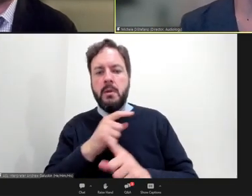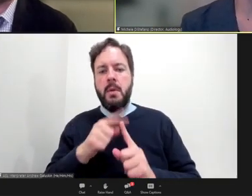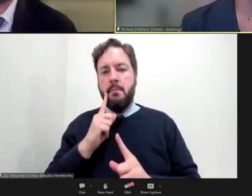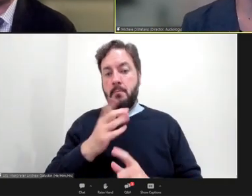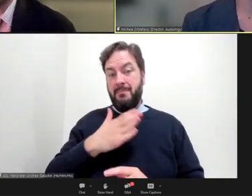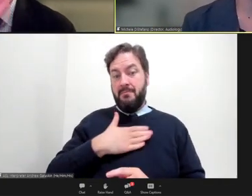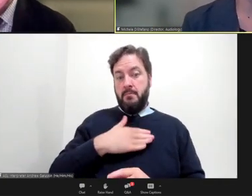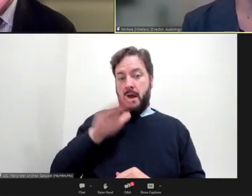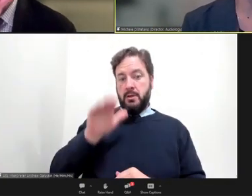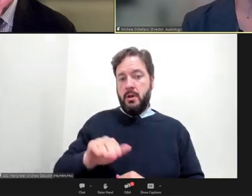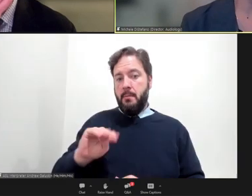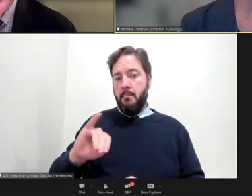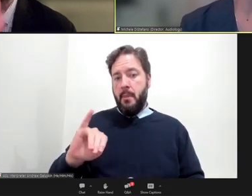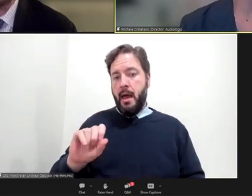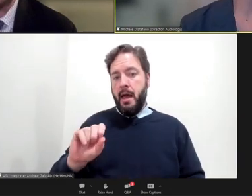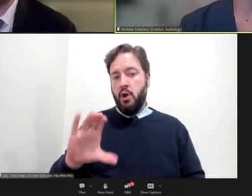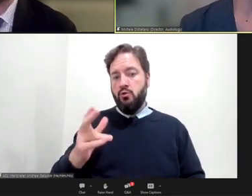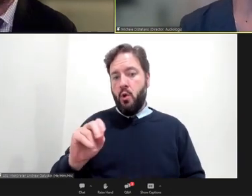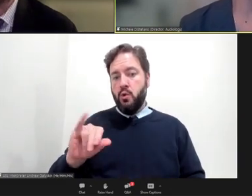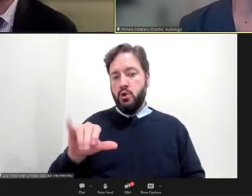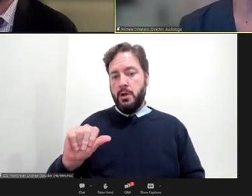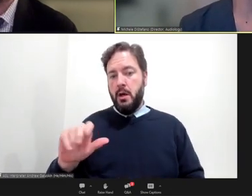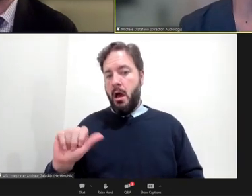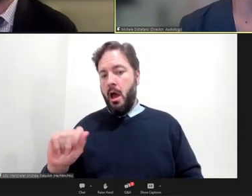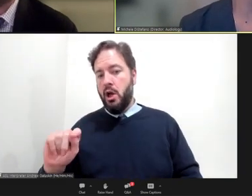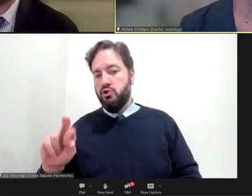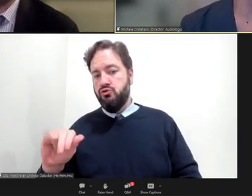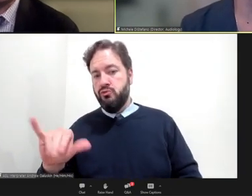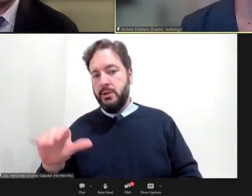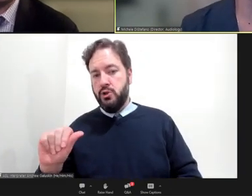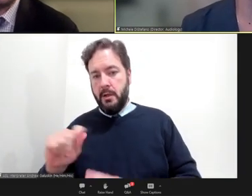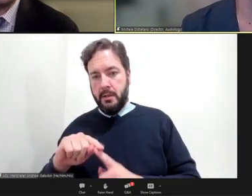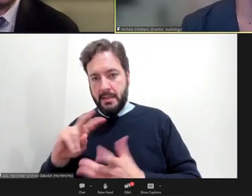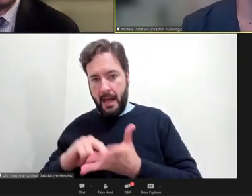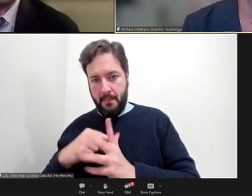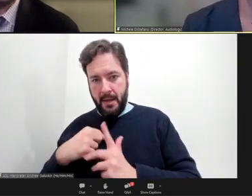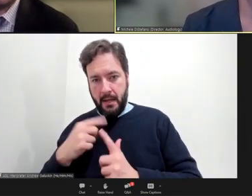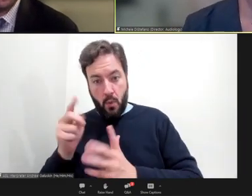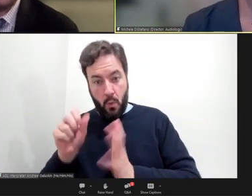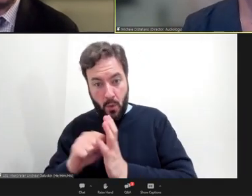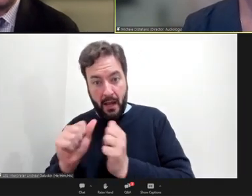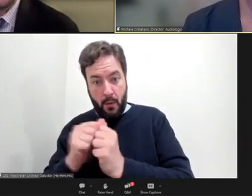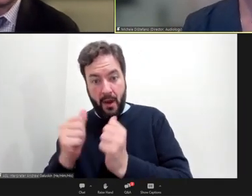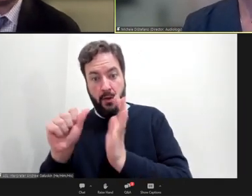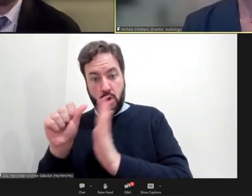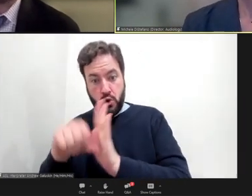microtia/atresia. Does repair surgery mean she won't need a hearing aid?